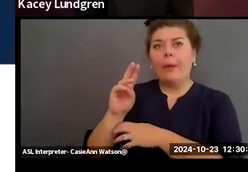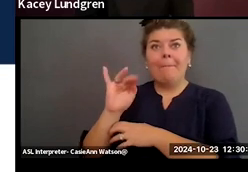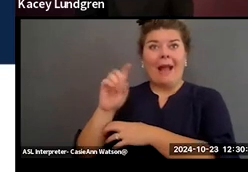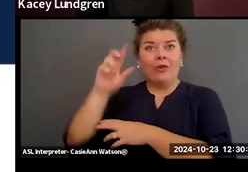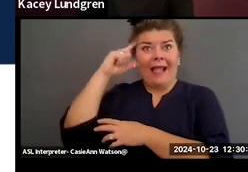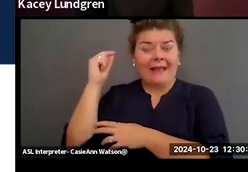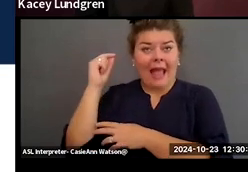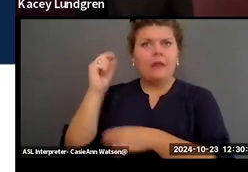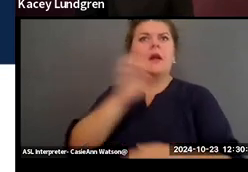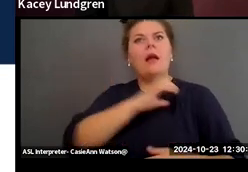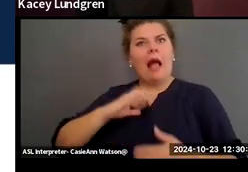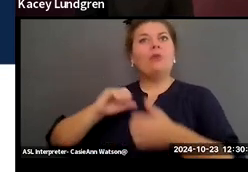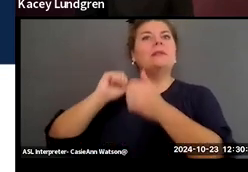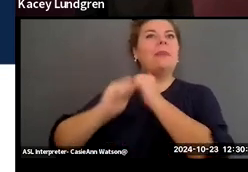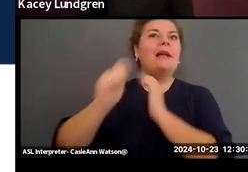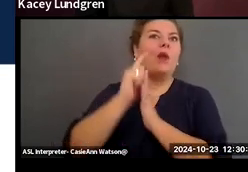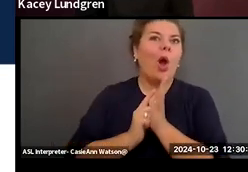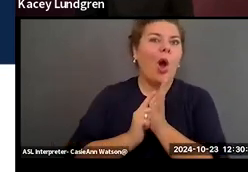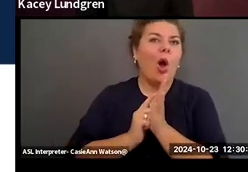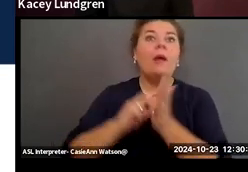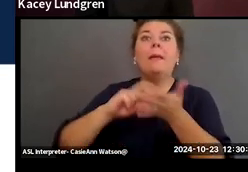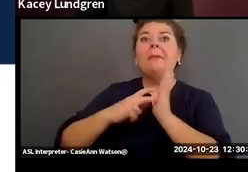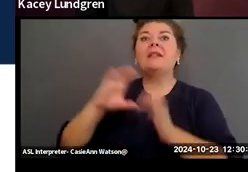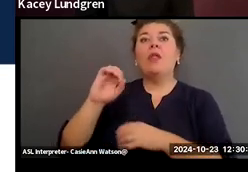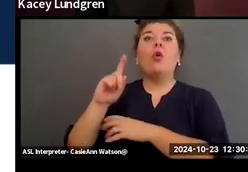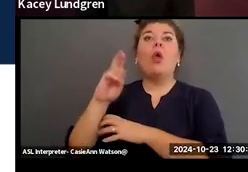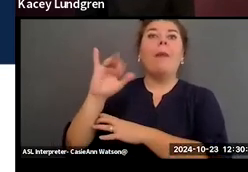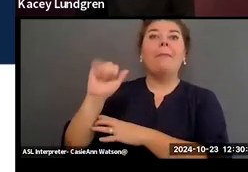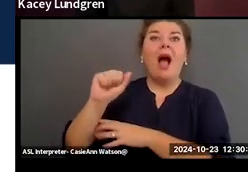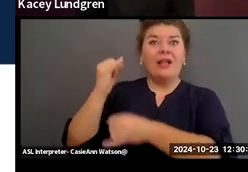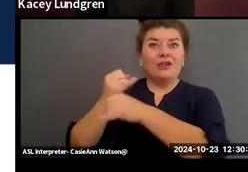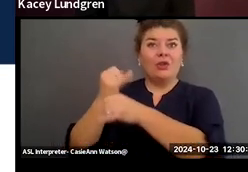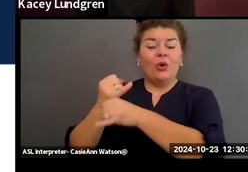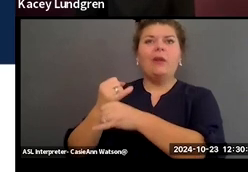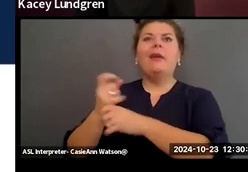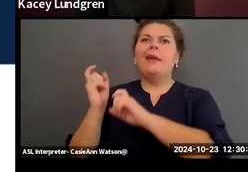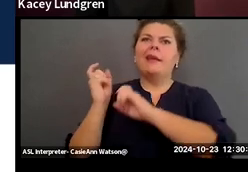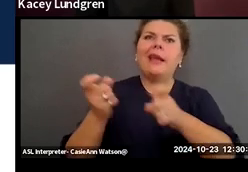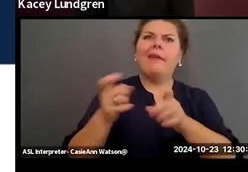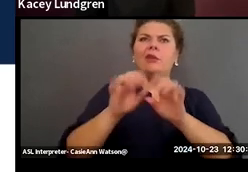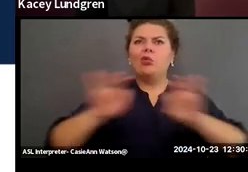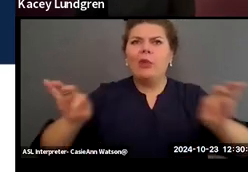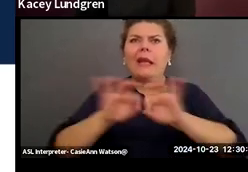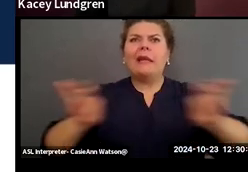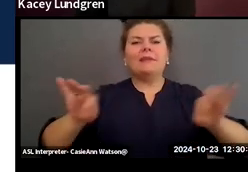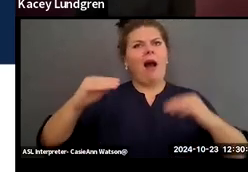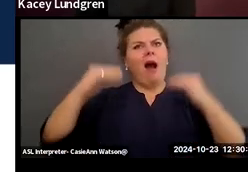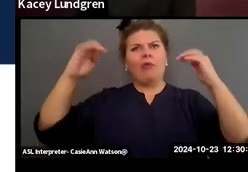Congress passed an act that allowed the Columbia Institution to confer degrees as an institute of higher education.